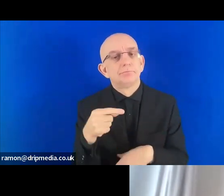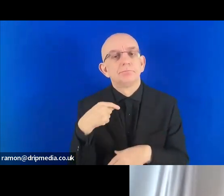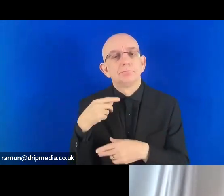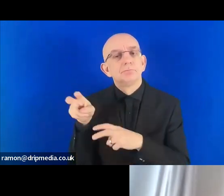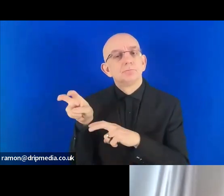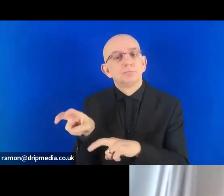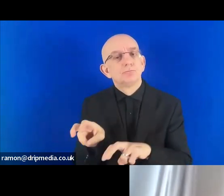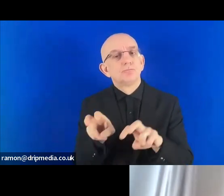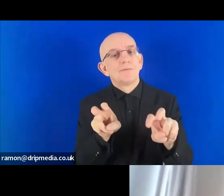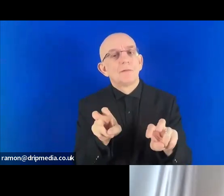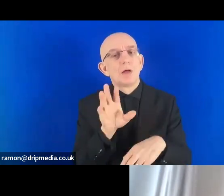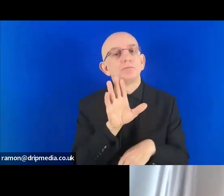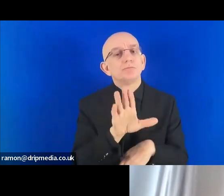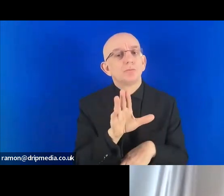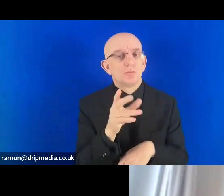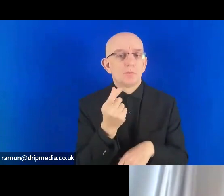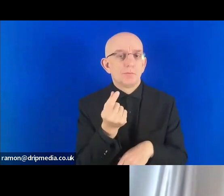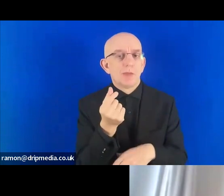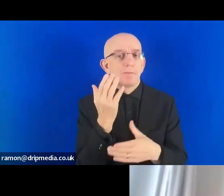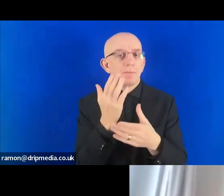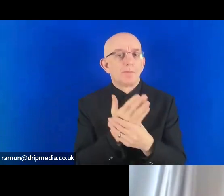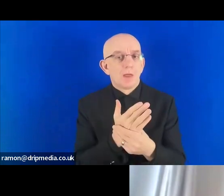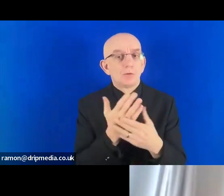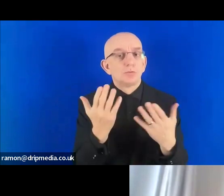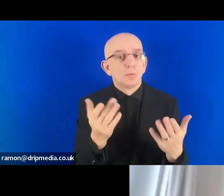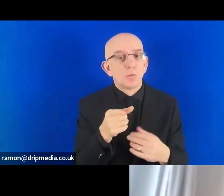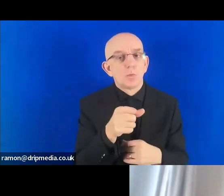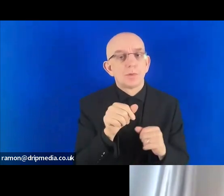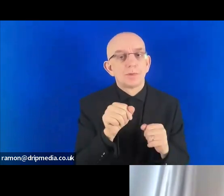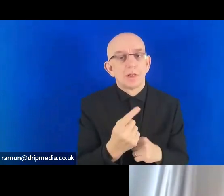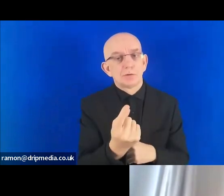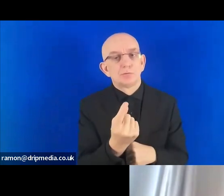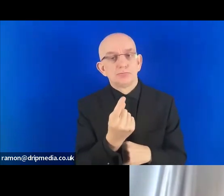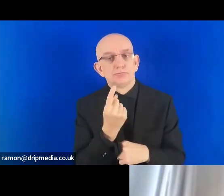your patterns for so you can buy dinner, etc., for your grand transport.